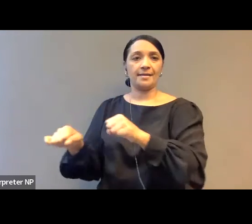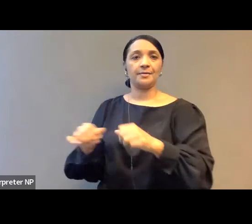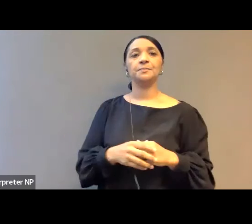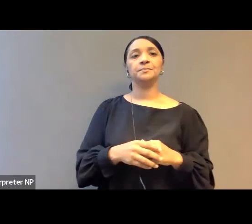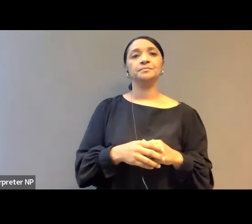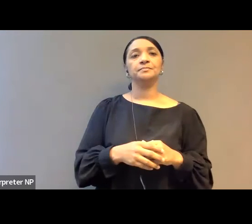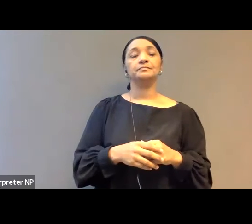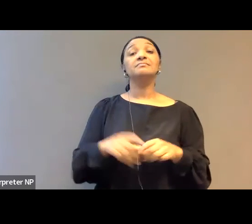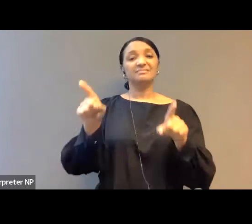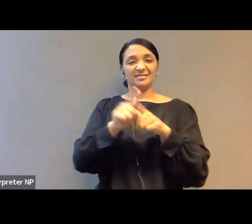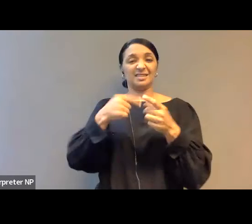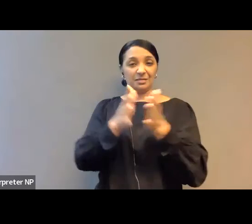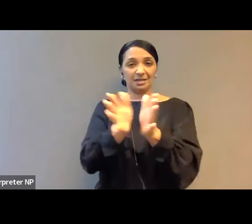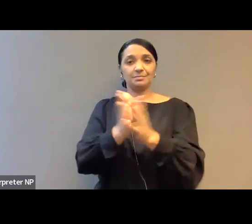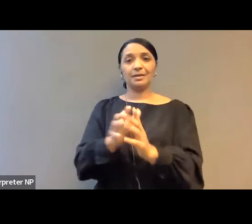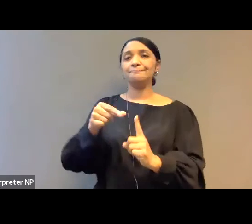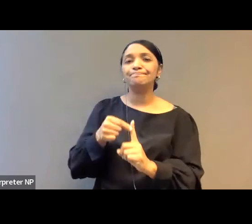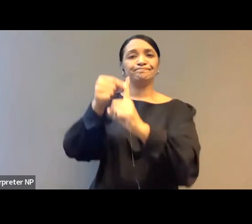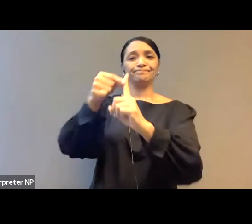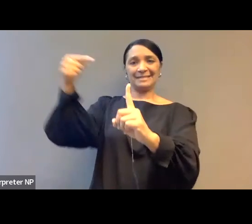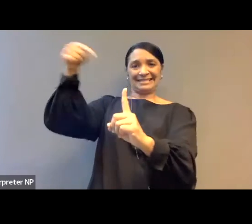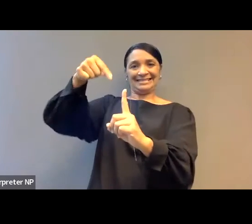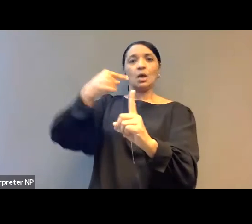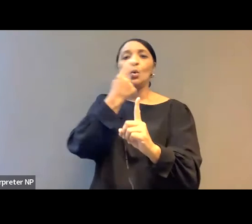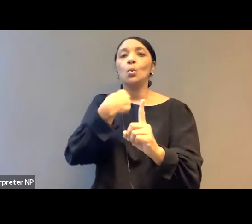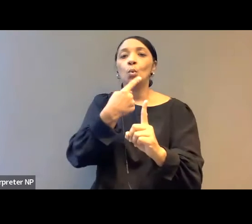The main negotiator and key player in the European Parliament